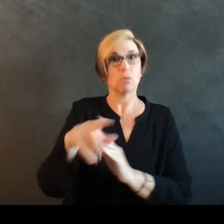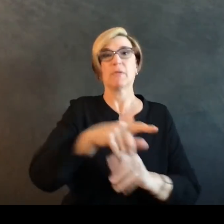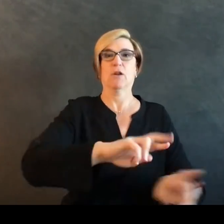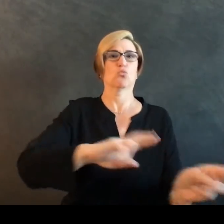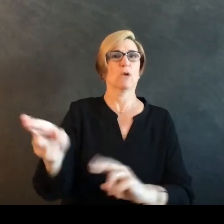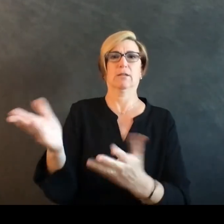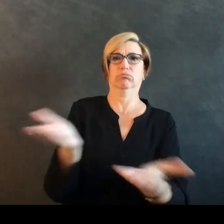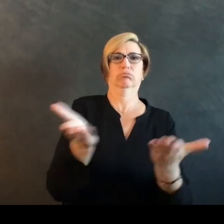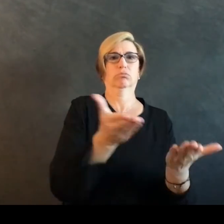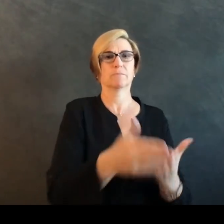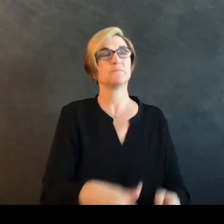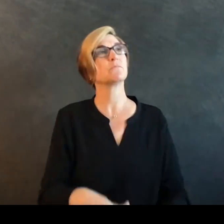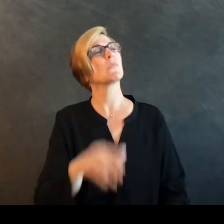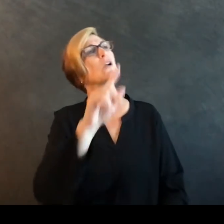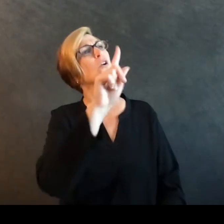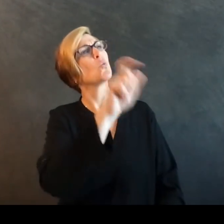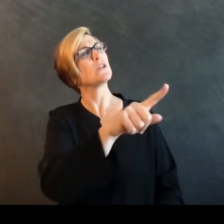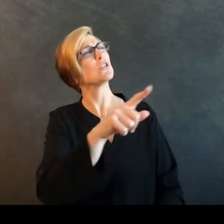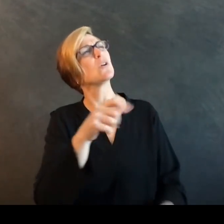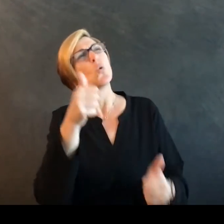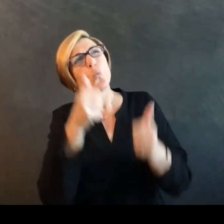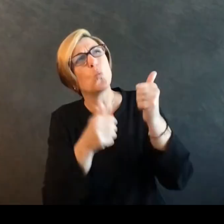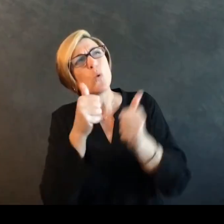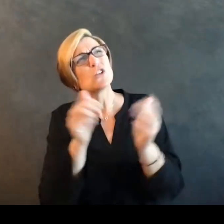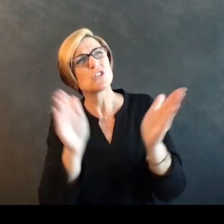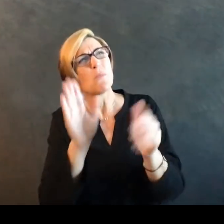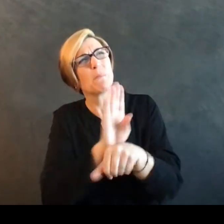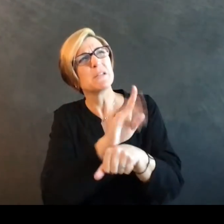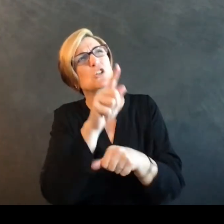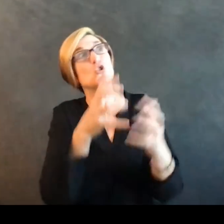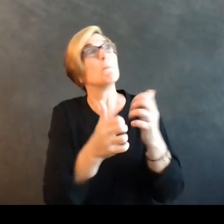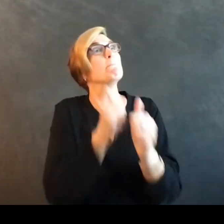businesses that you're most concerned about restaurants hair salons things